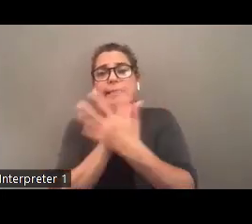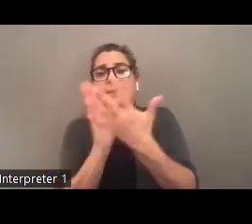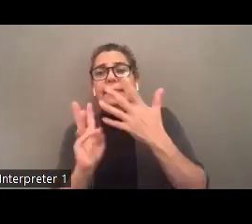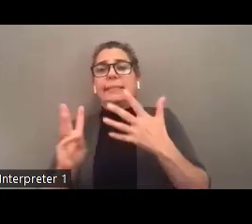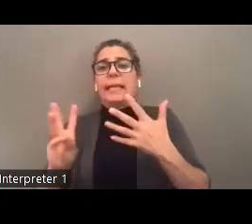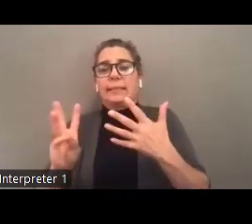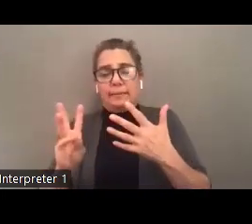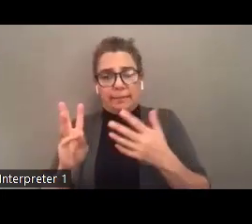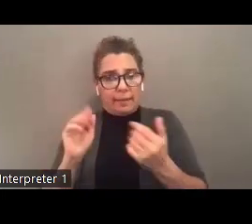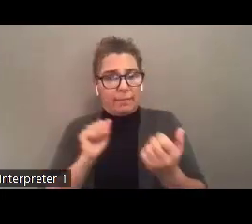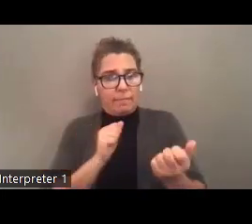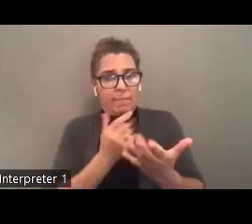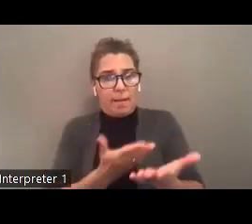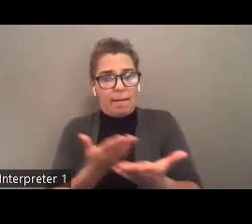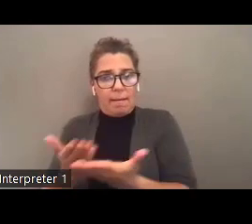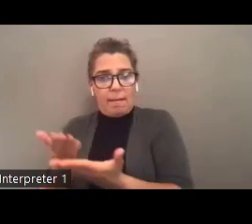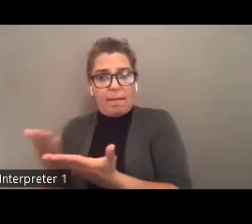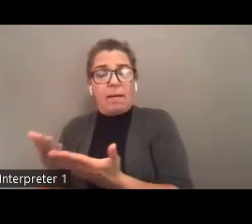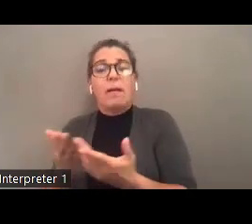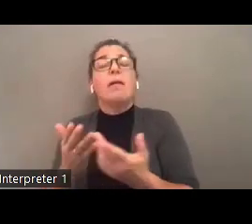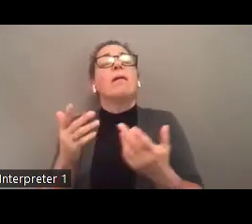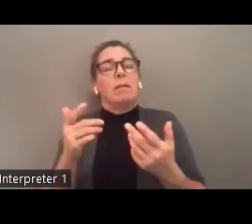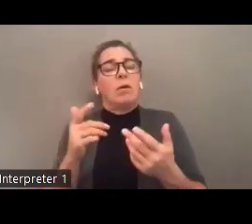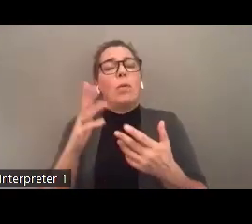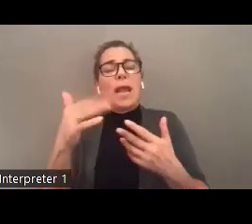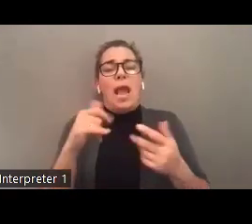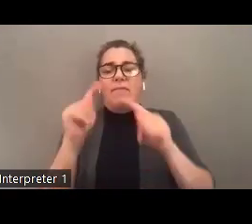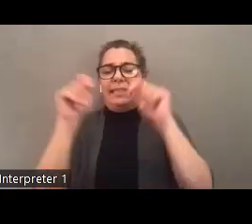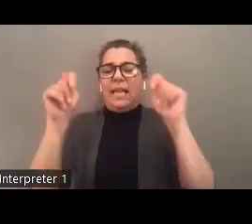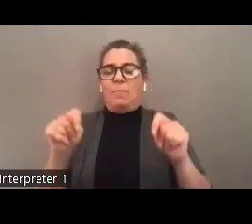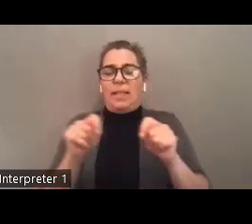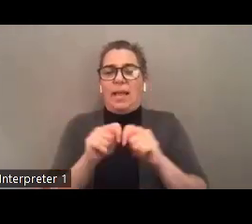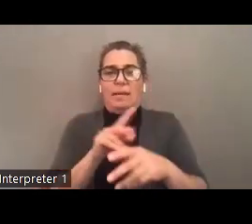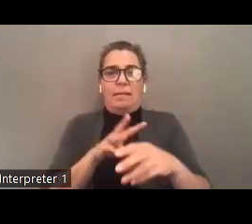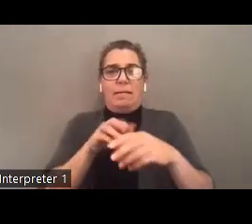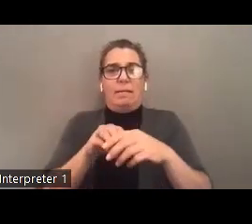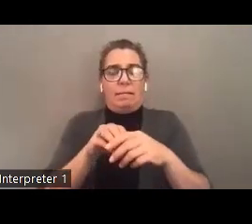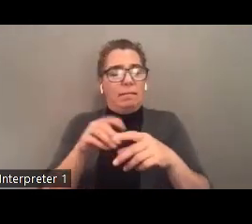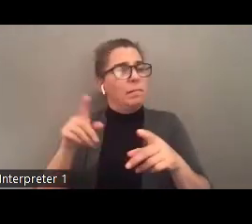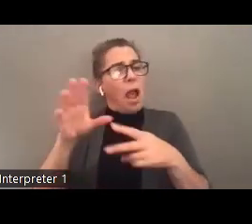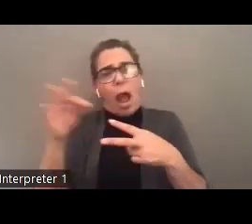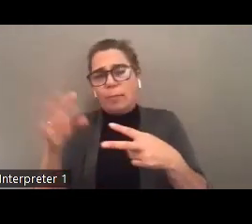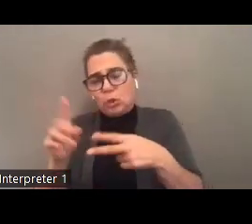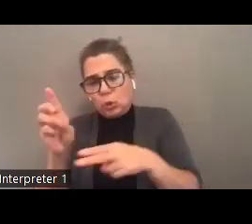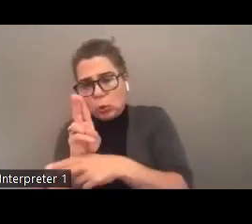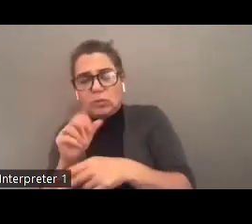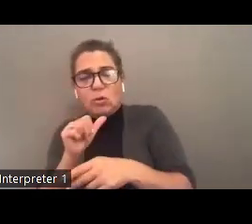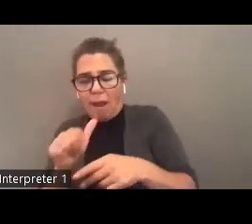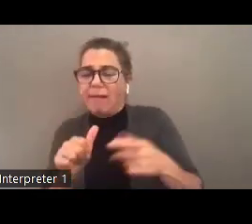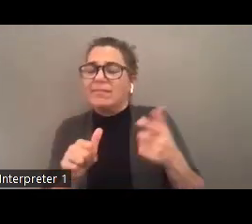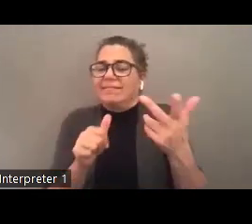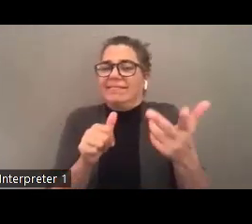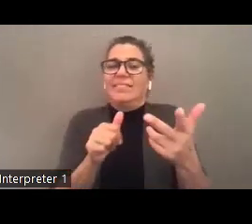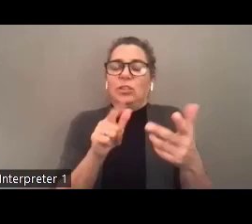And we've provided an optional format page or template that investigators may find helpful in structuring their plans.